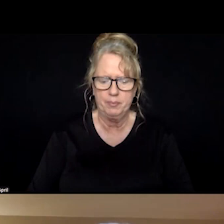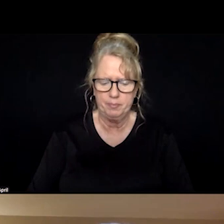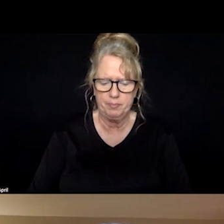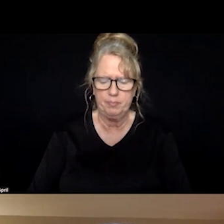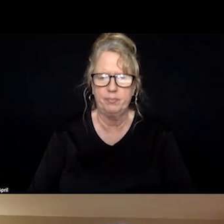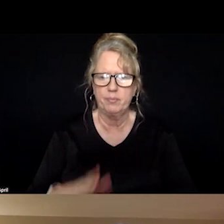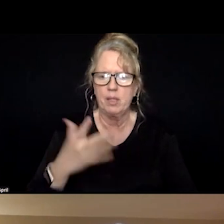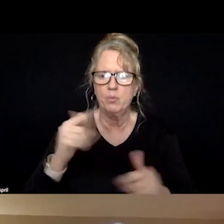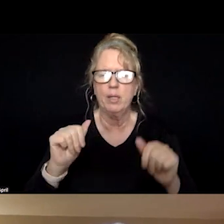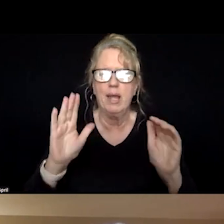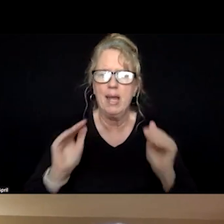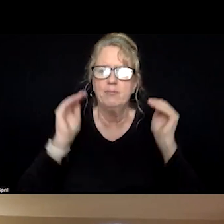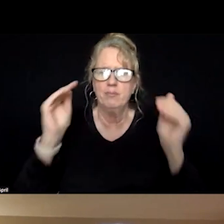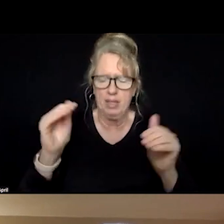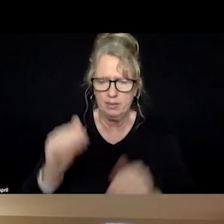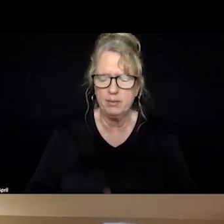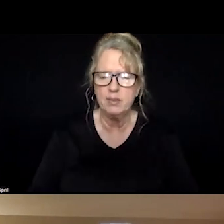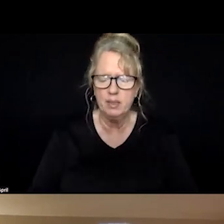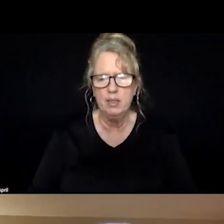ADVANCE THE WORK QUITE A BIT.